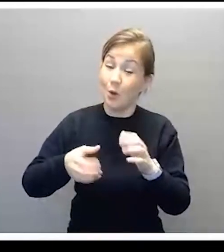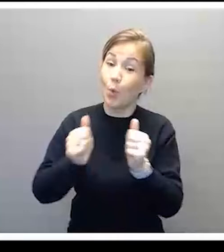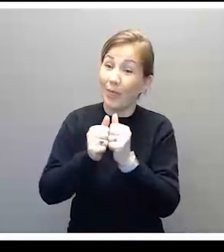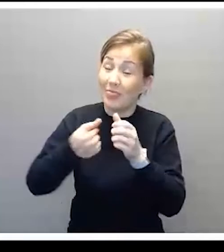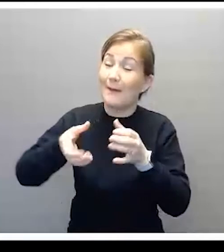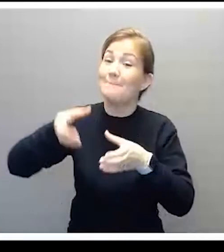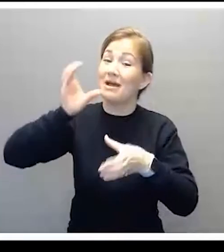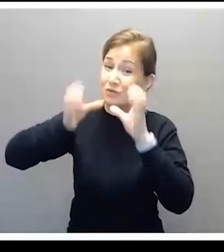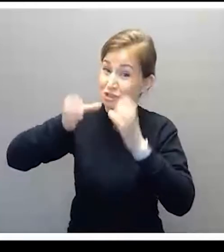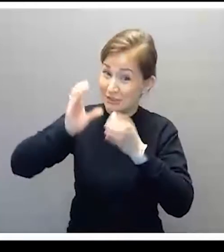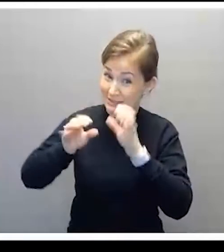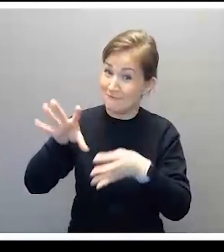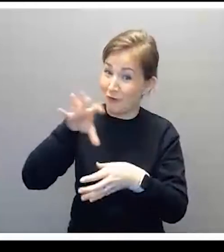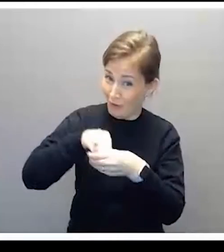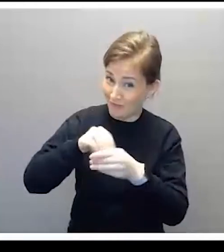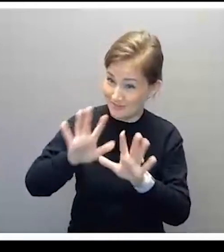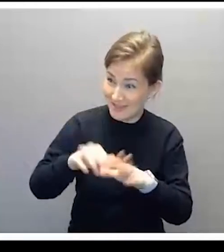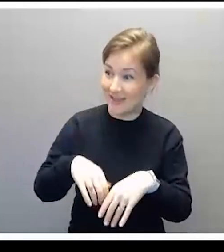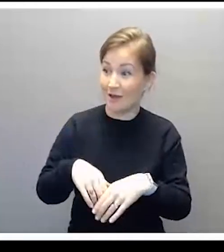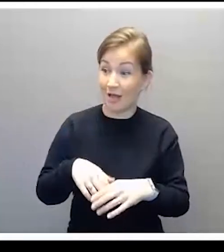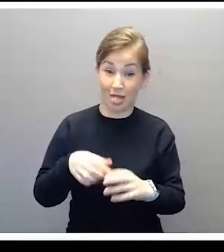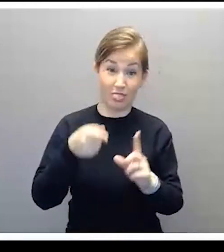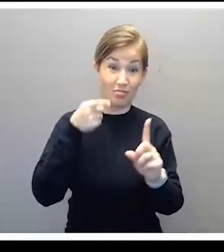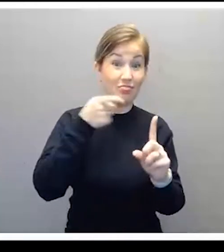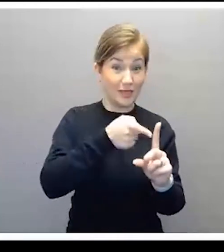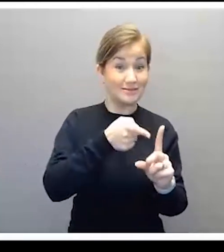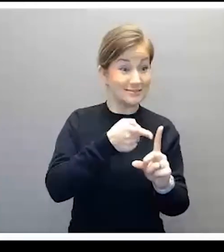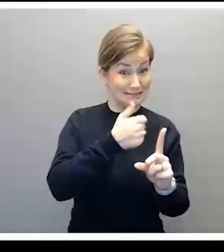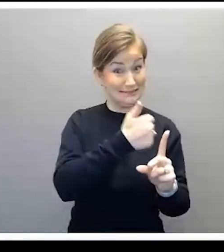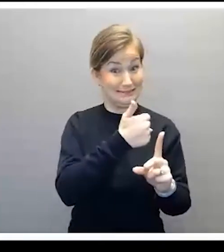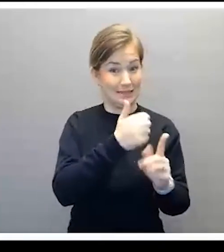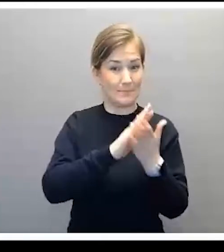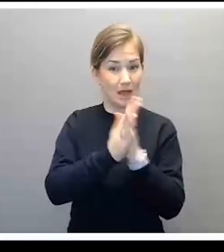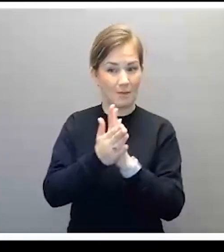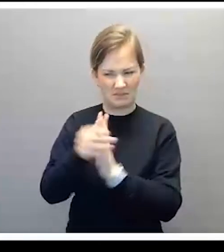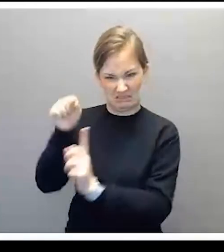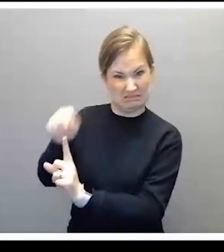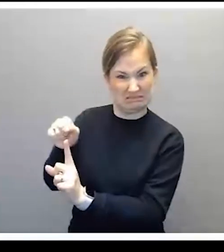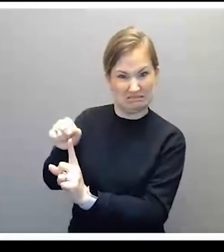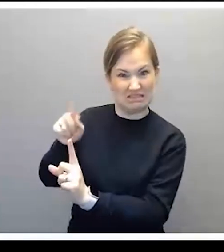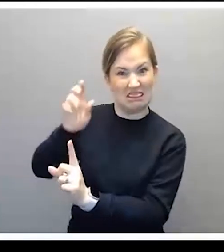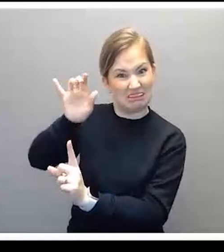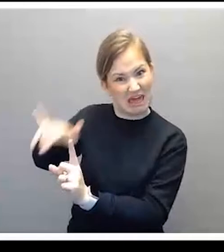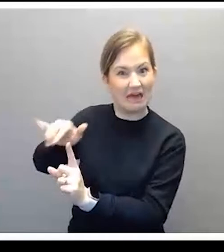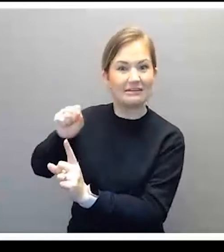And this turns into this, which is the Gremlin, right?